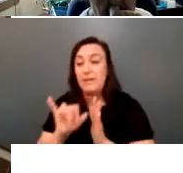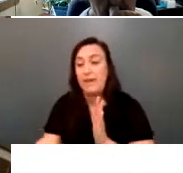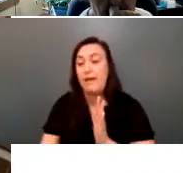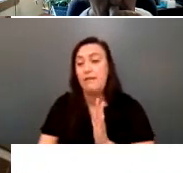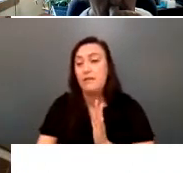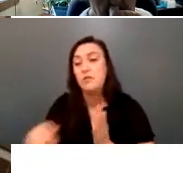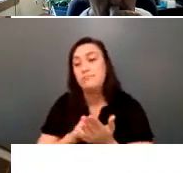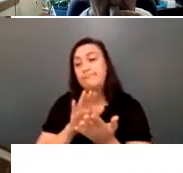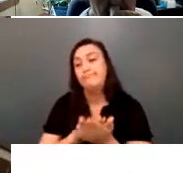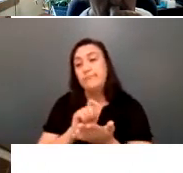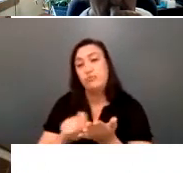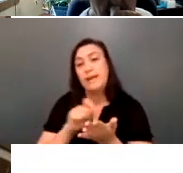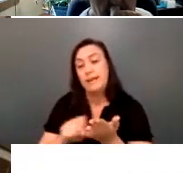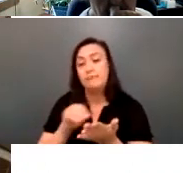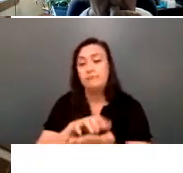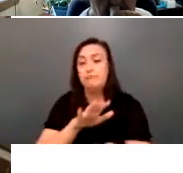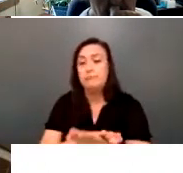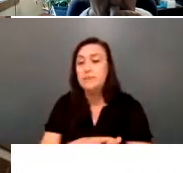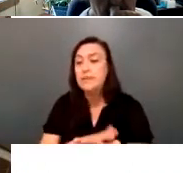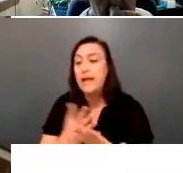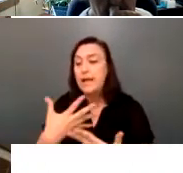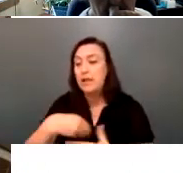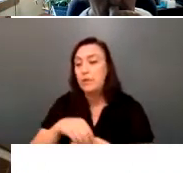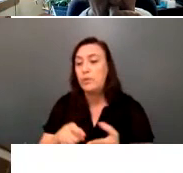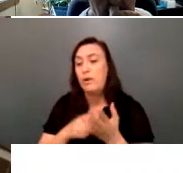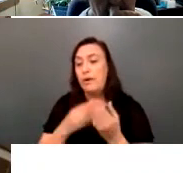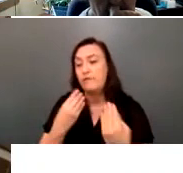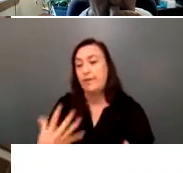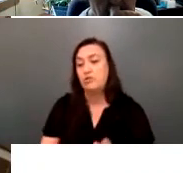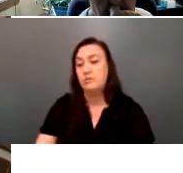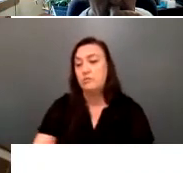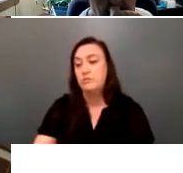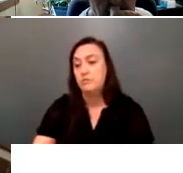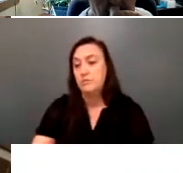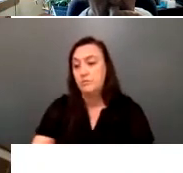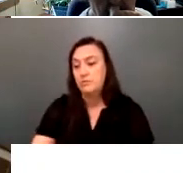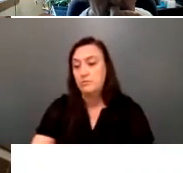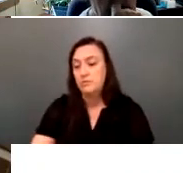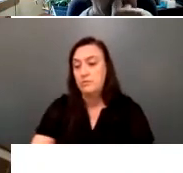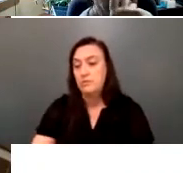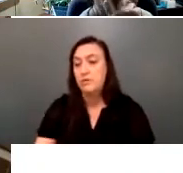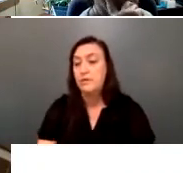having that in writing and including them required information around that. And then finally progress reports.